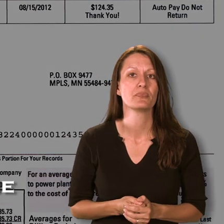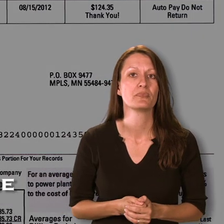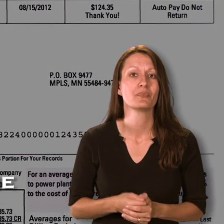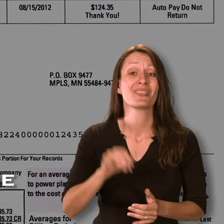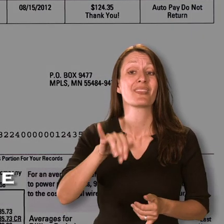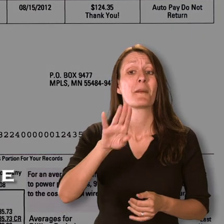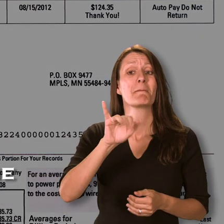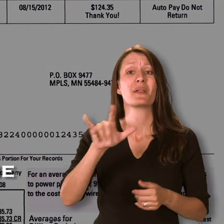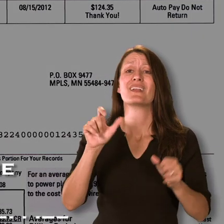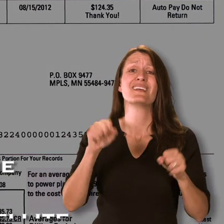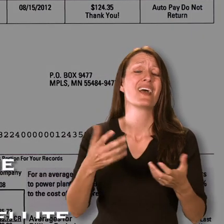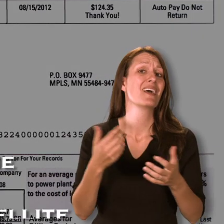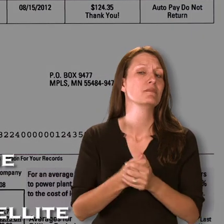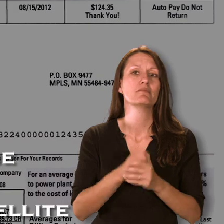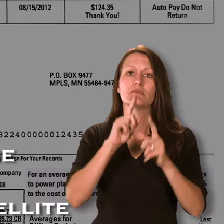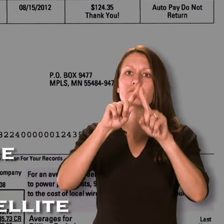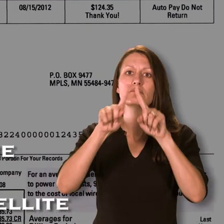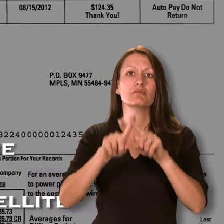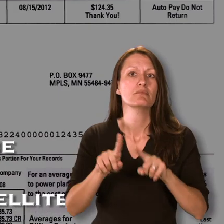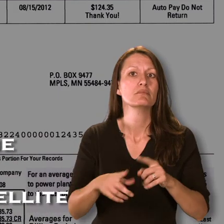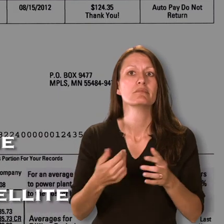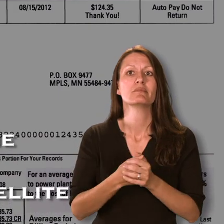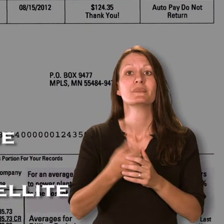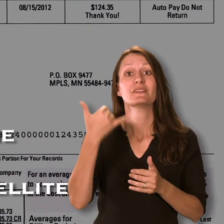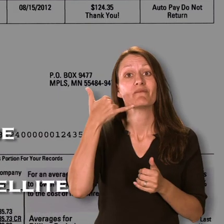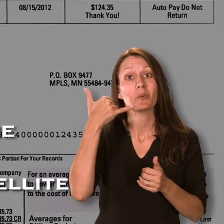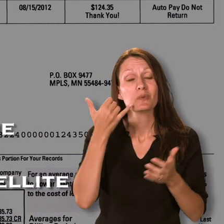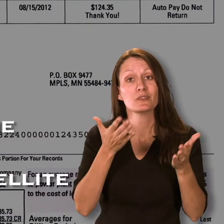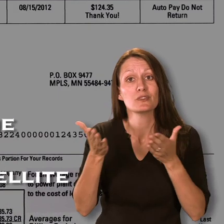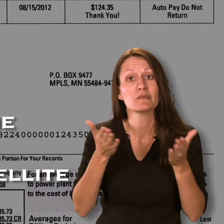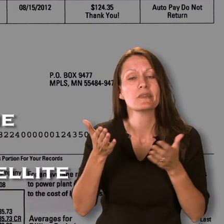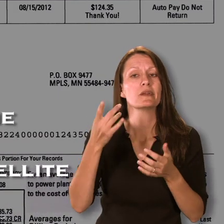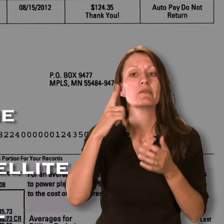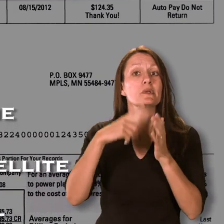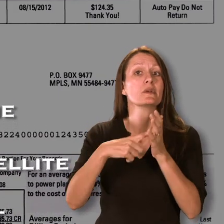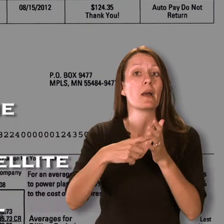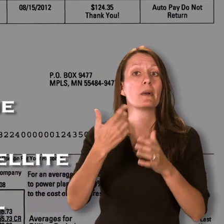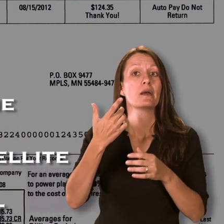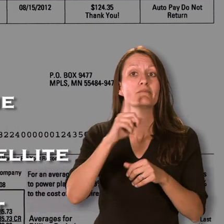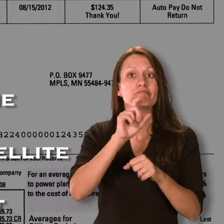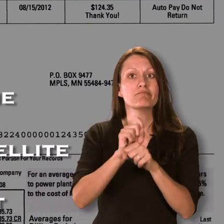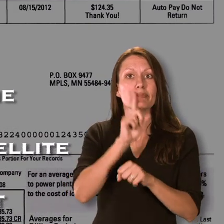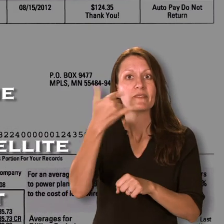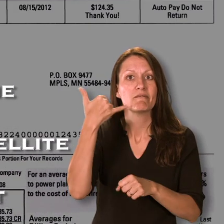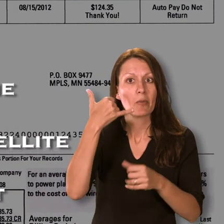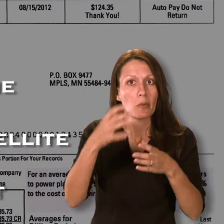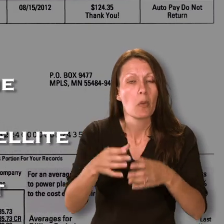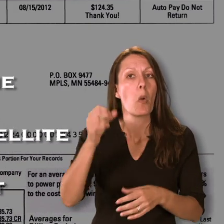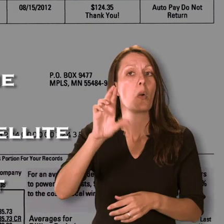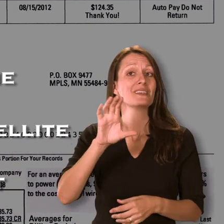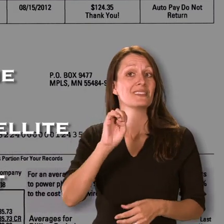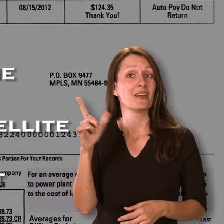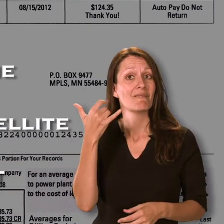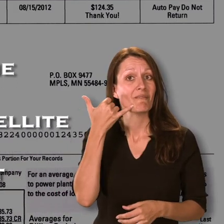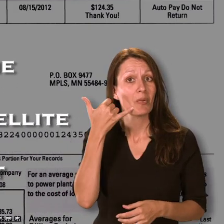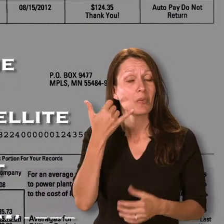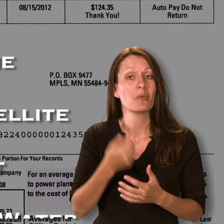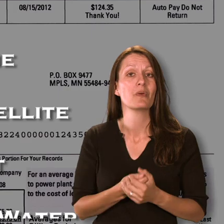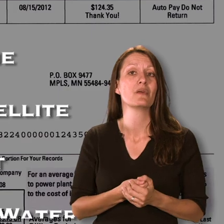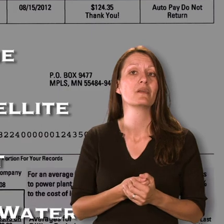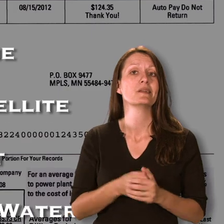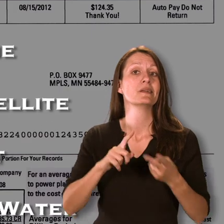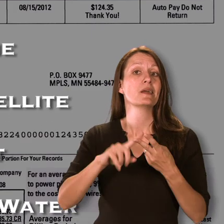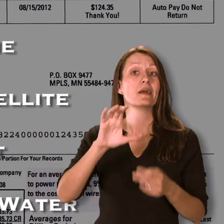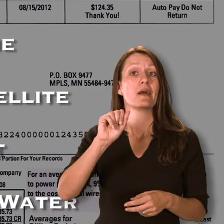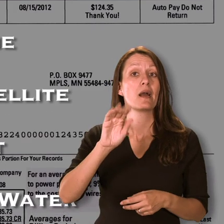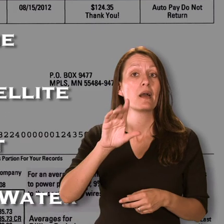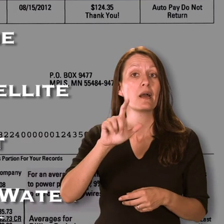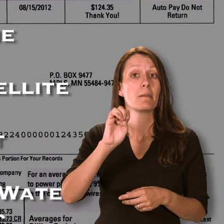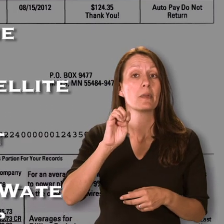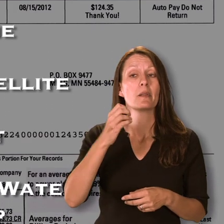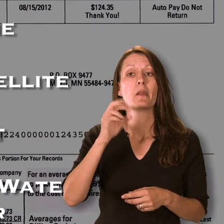telephone services, including a landline or cell phone,